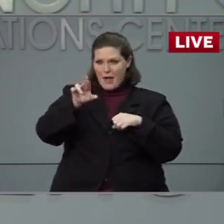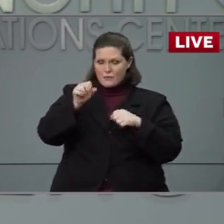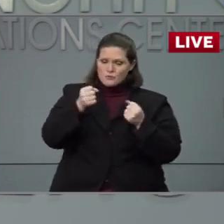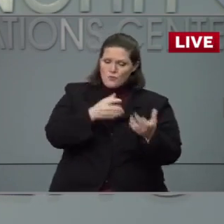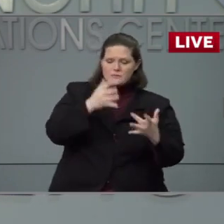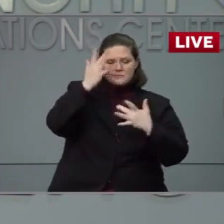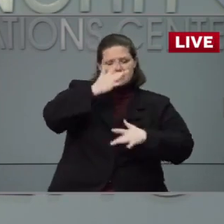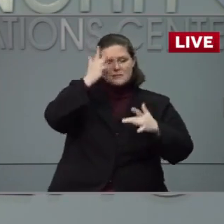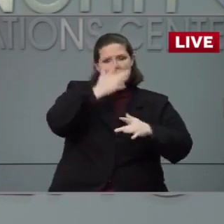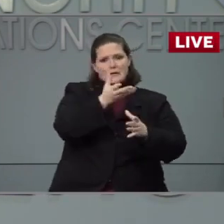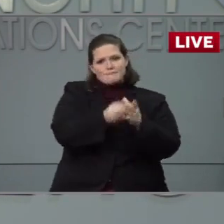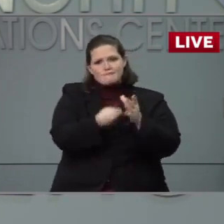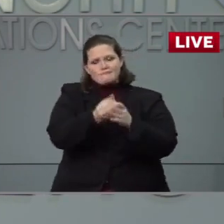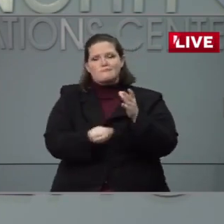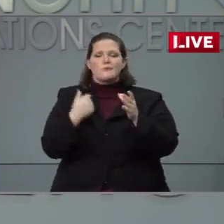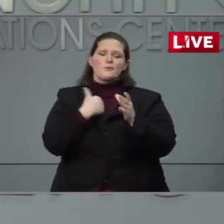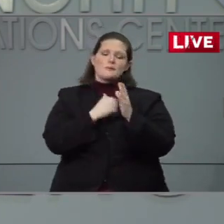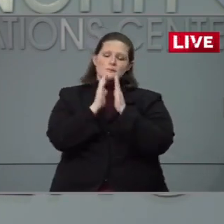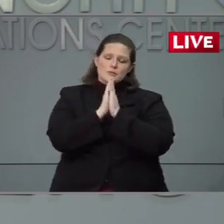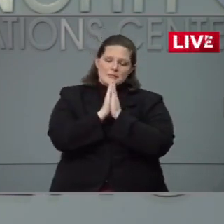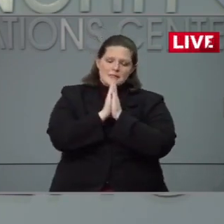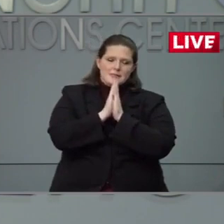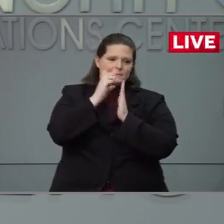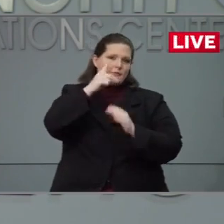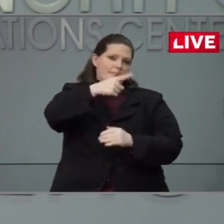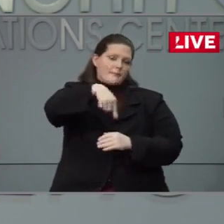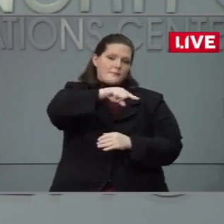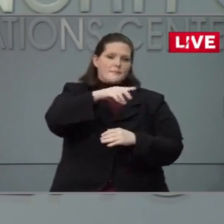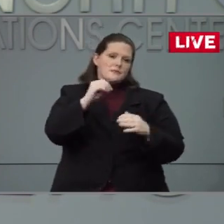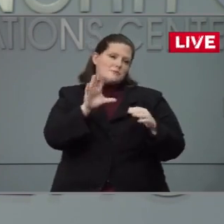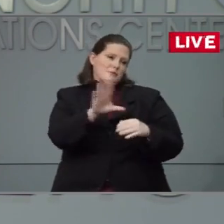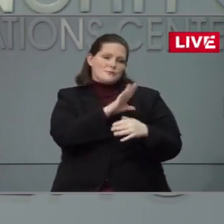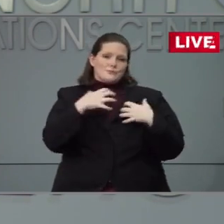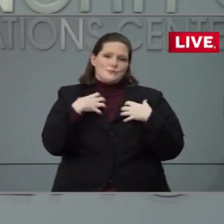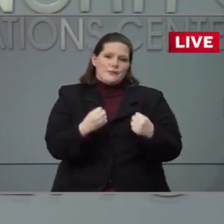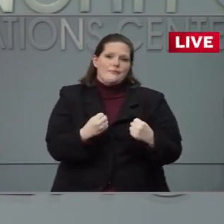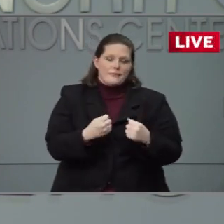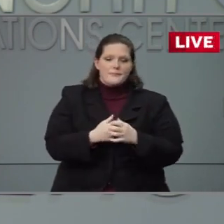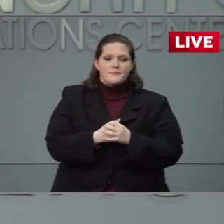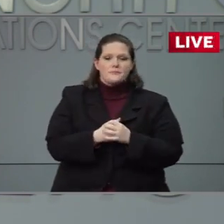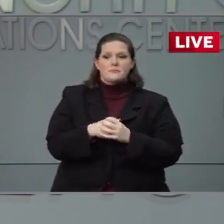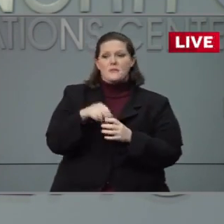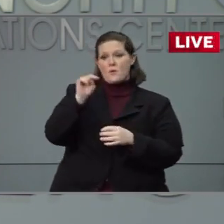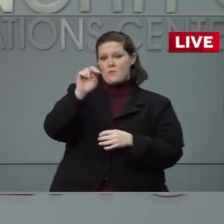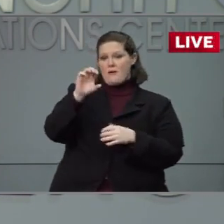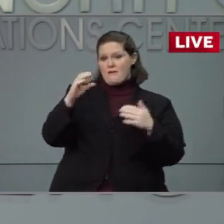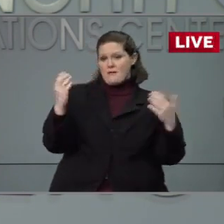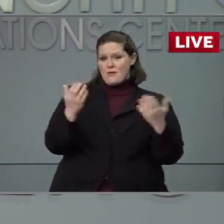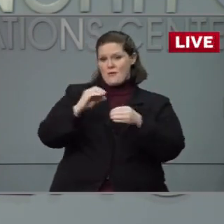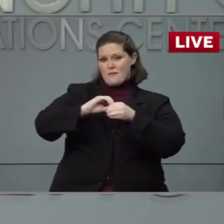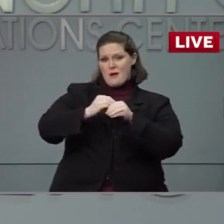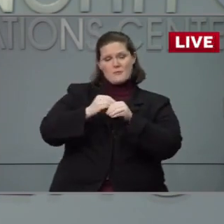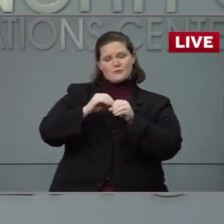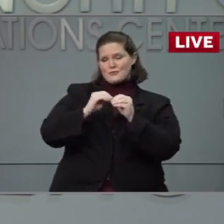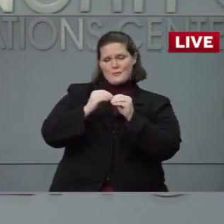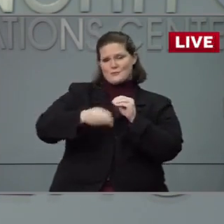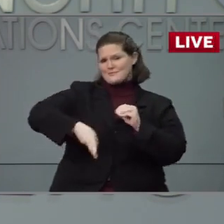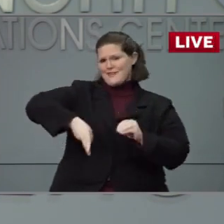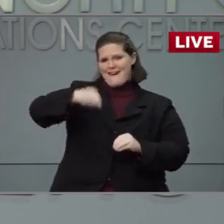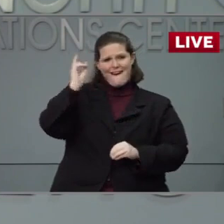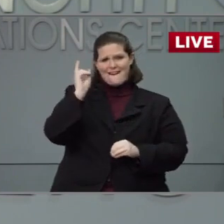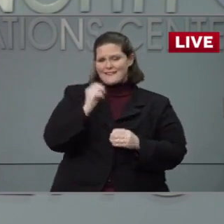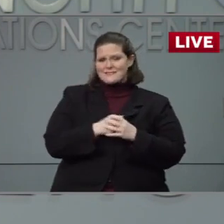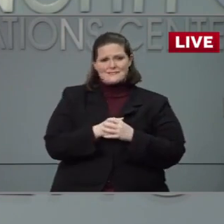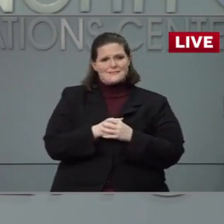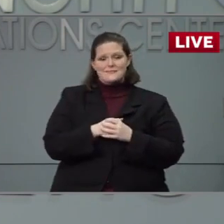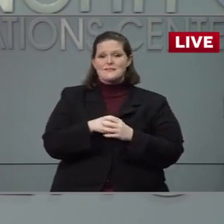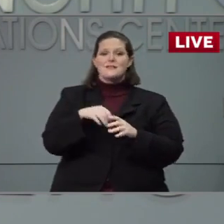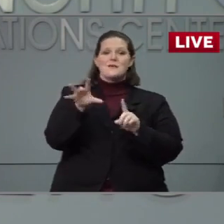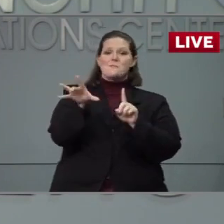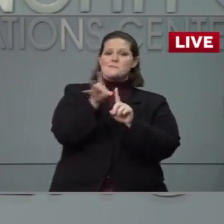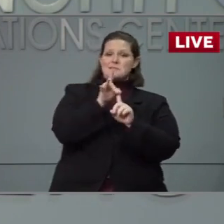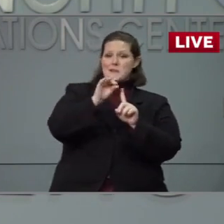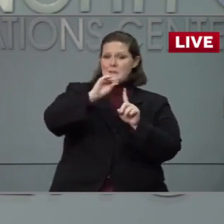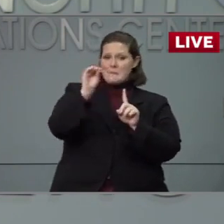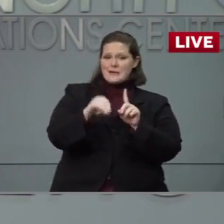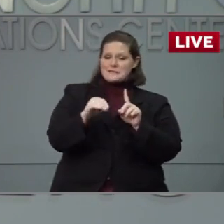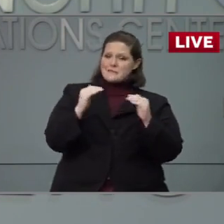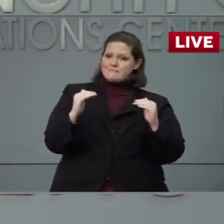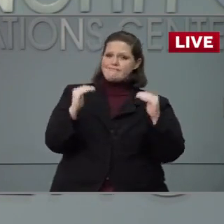AS WE WRESTLE WITH THE SICKNESS CAUSED BY THIS VIRUS, WE KEEP THEM IN OUR PRAYERS.